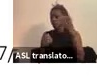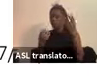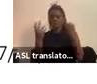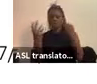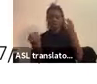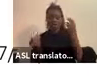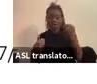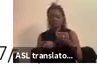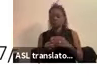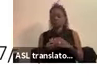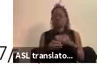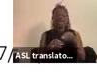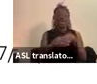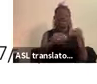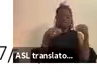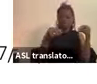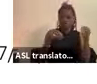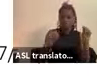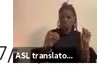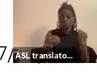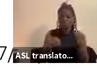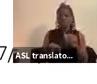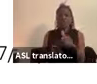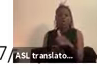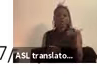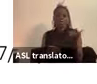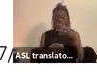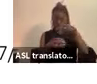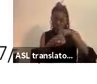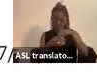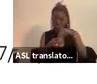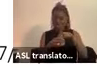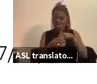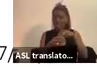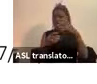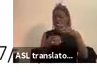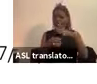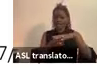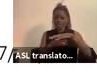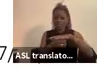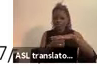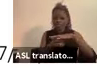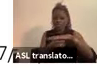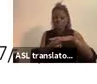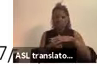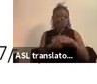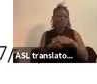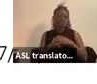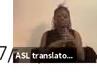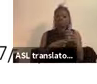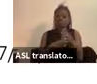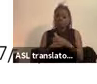stores potentially and other indoor settings, transportation. There's going to be more cases out and